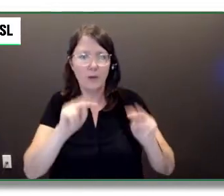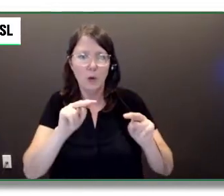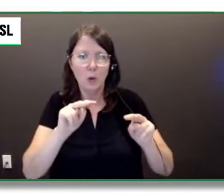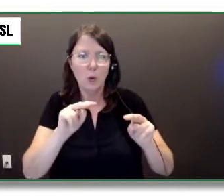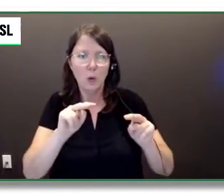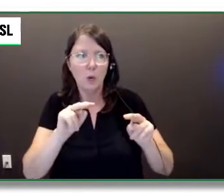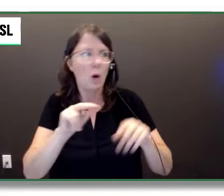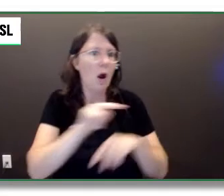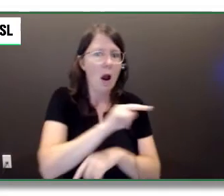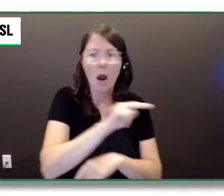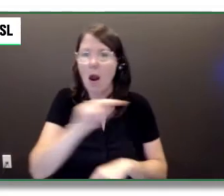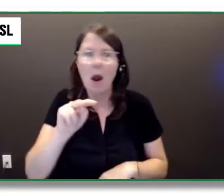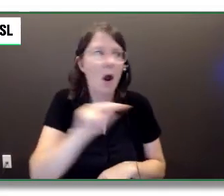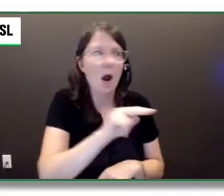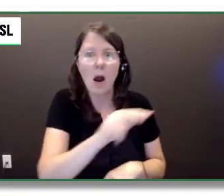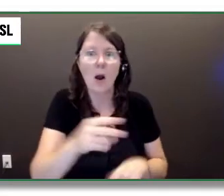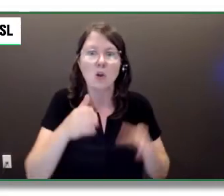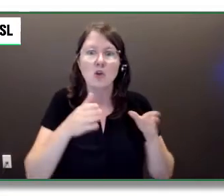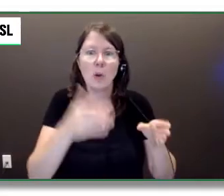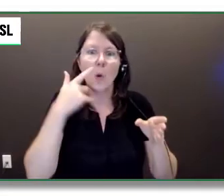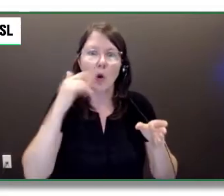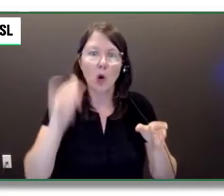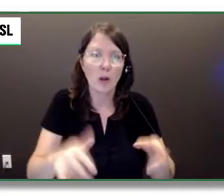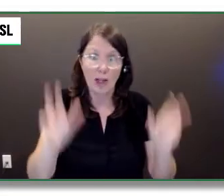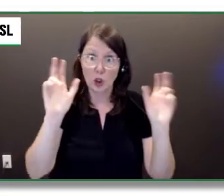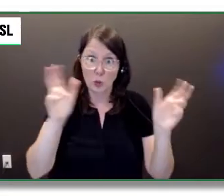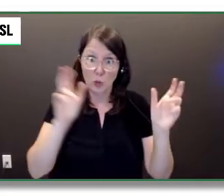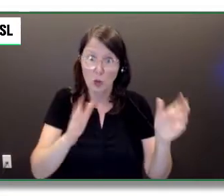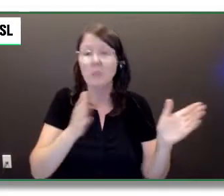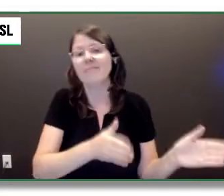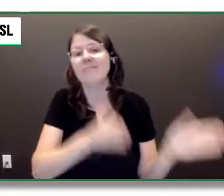And the second example here uses the same thing as google. It's just the